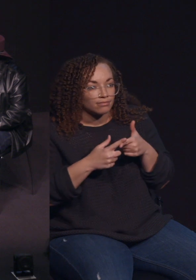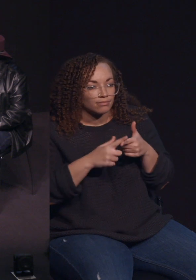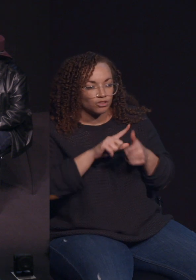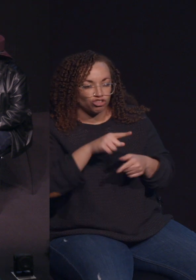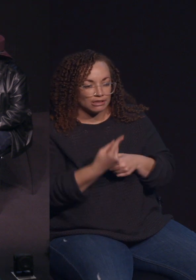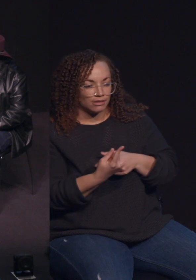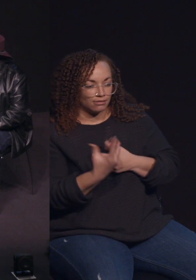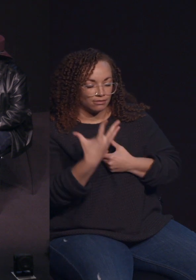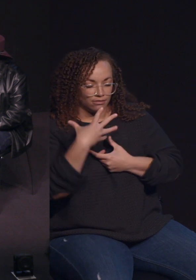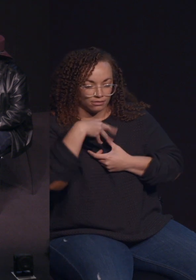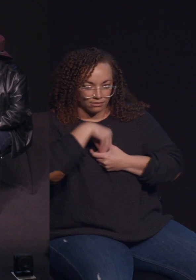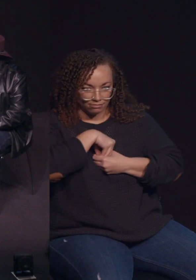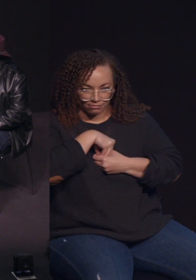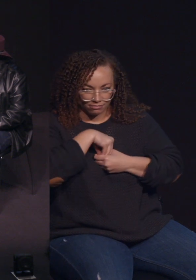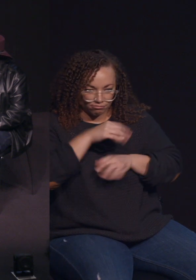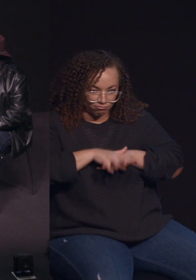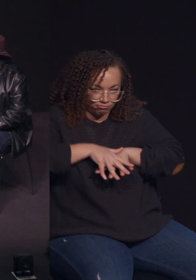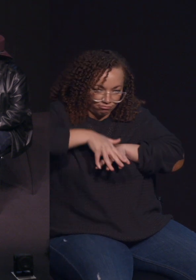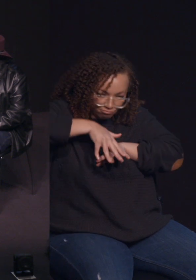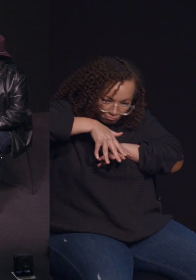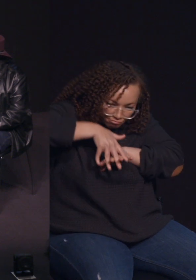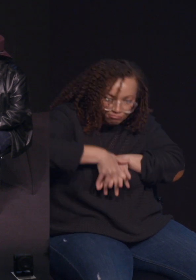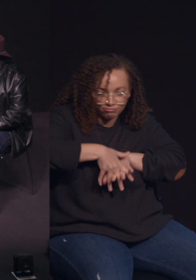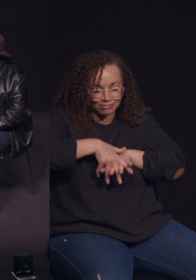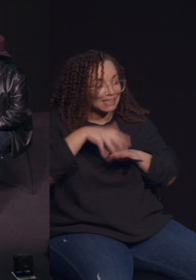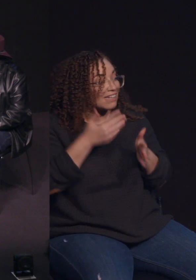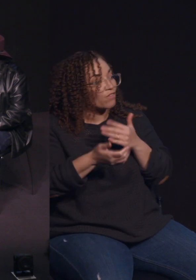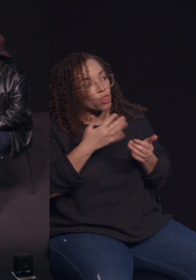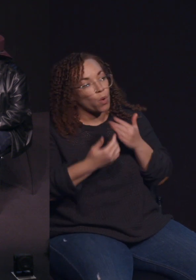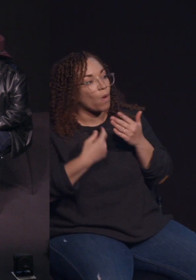Even though I was adopted, and these people weren't my actual